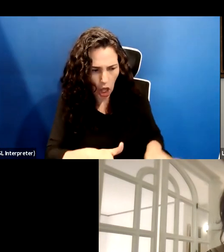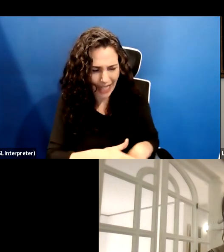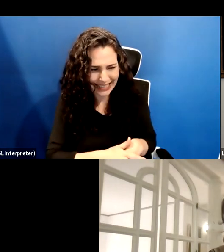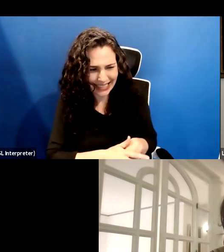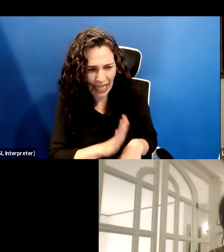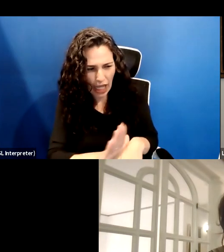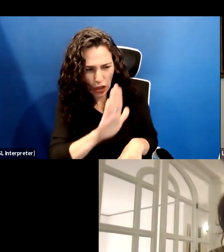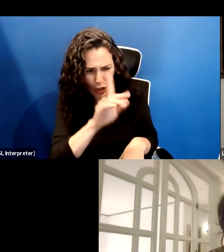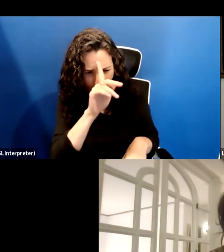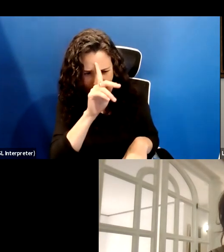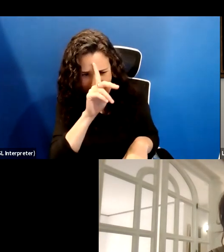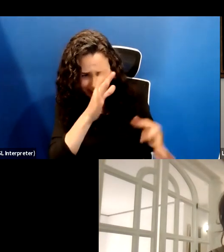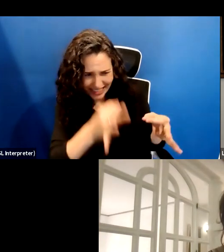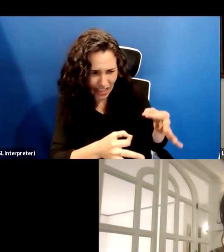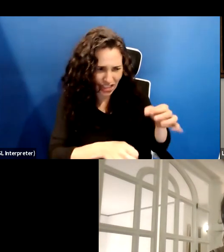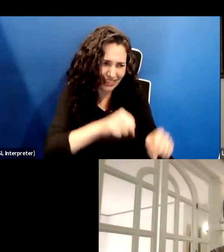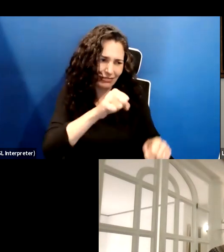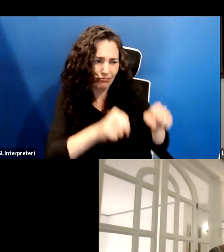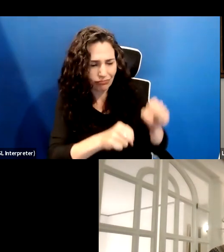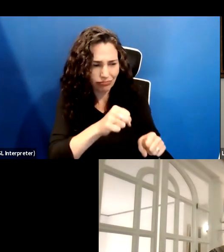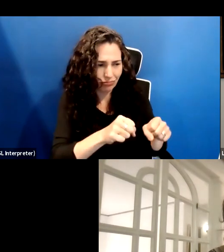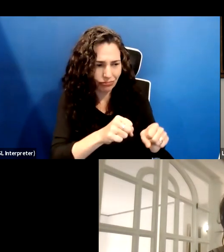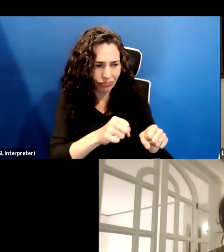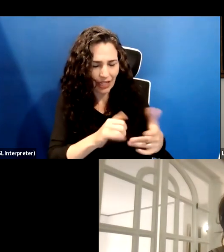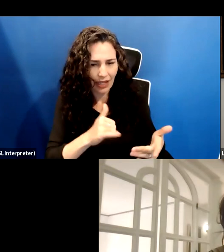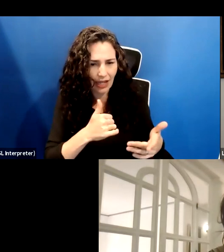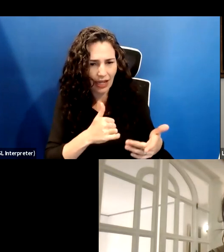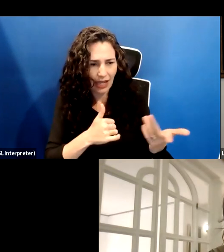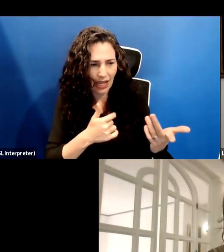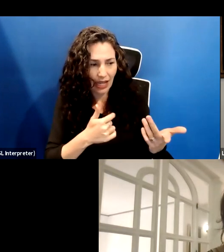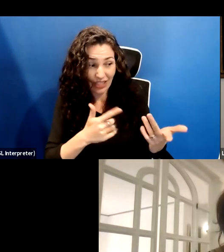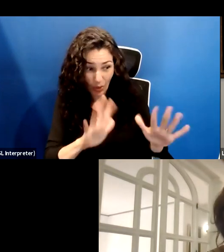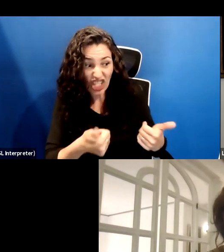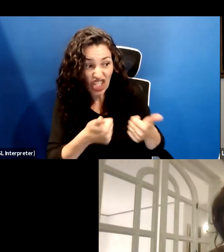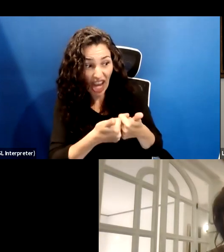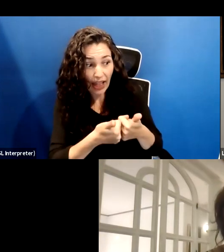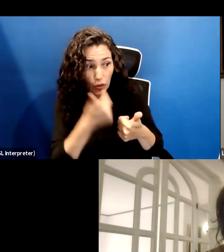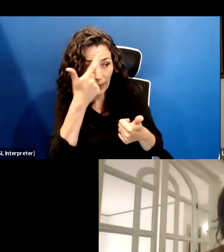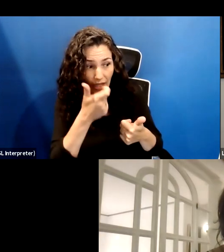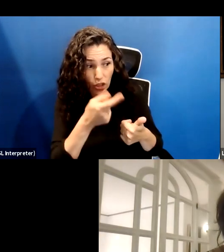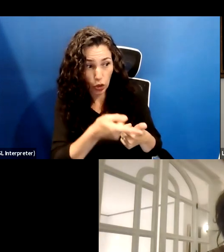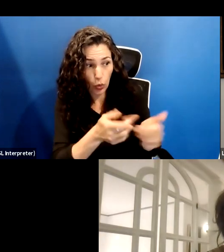And you're asking them at the same time to trust you, to follow them and film them